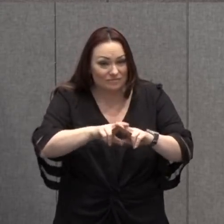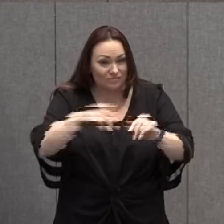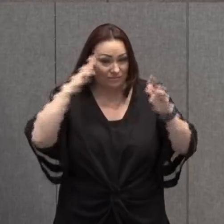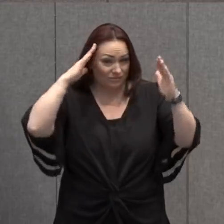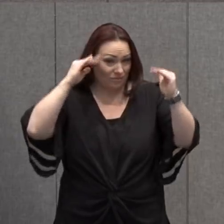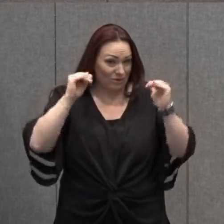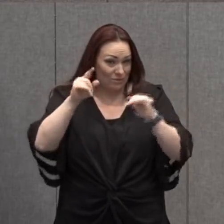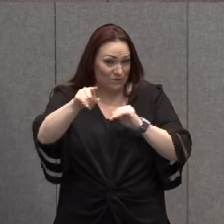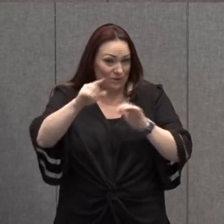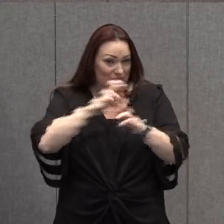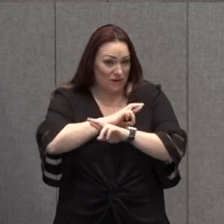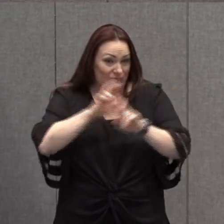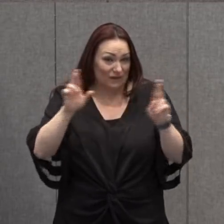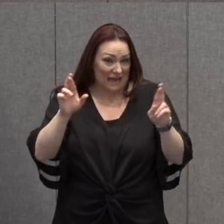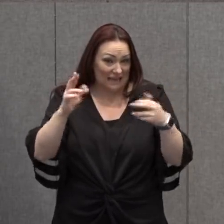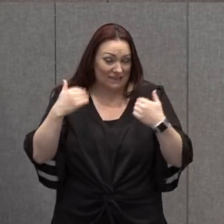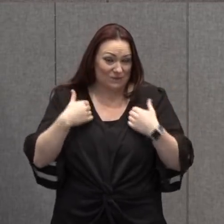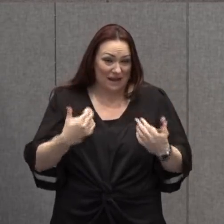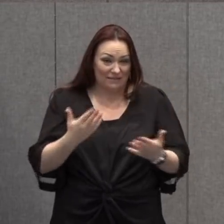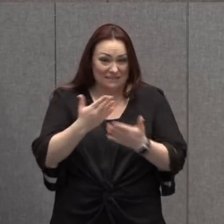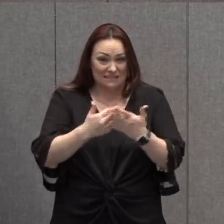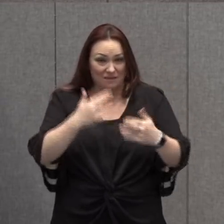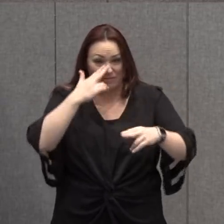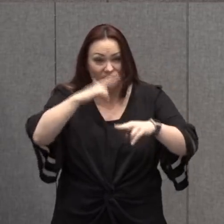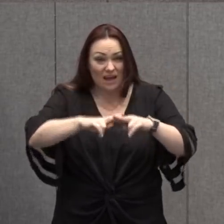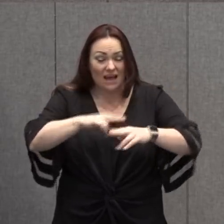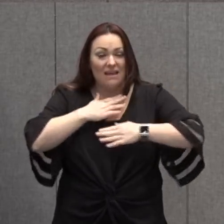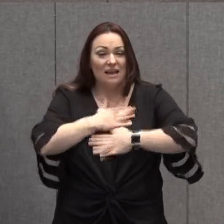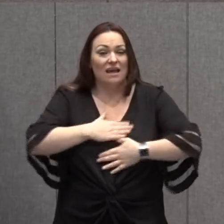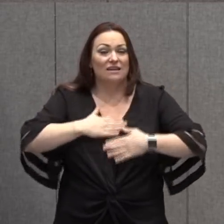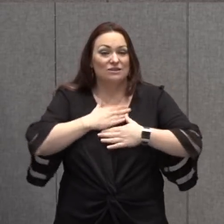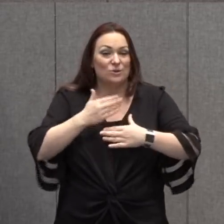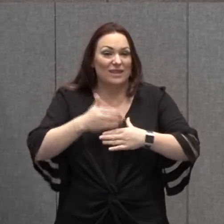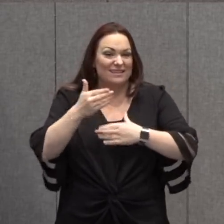ready to have some fun, and enjoy this next hour with us.